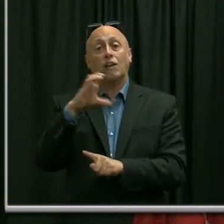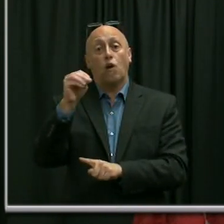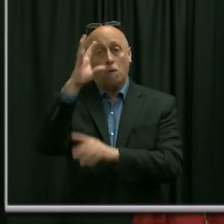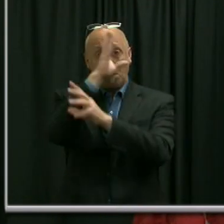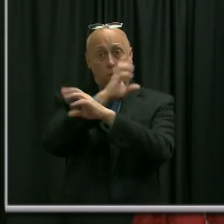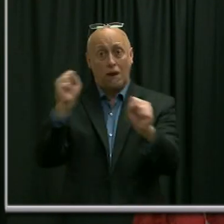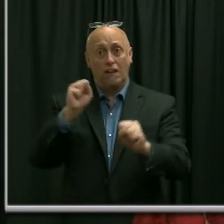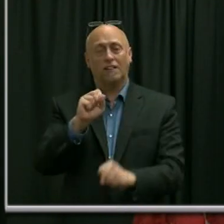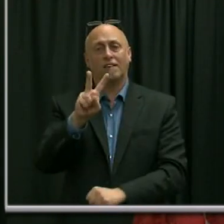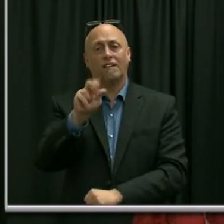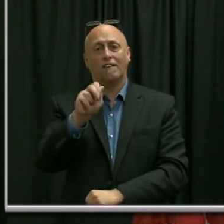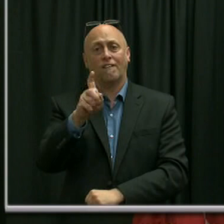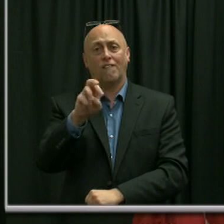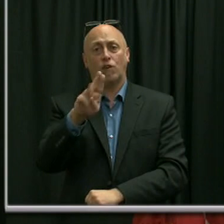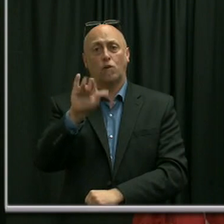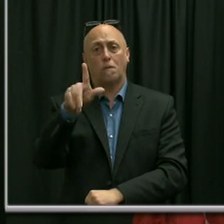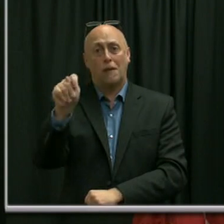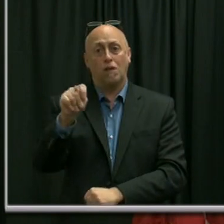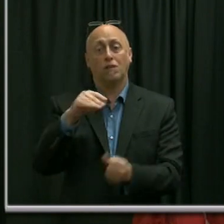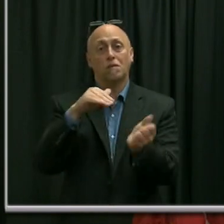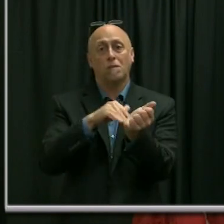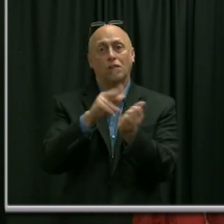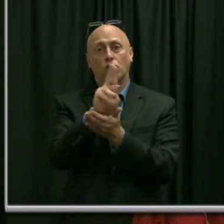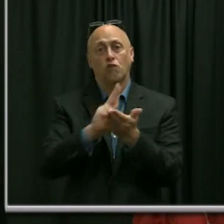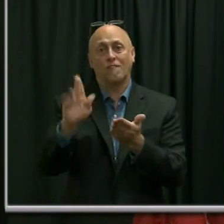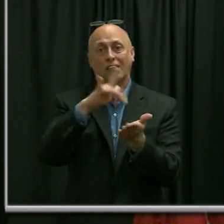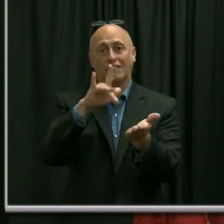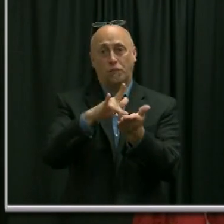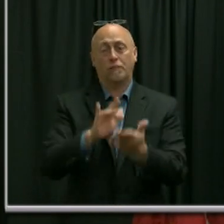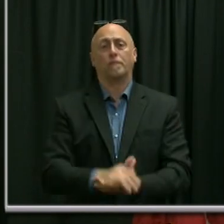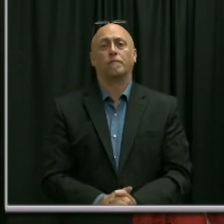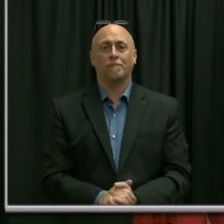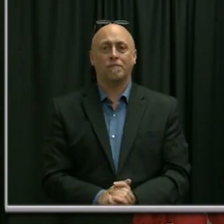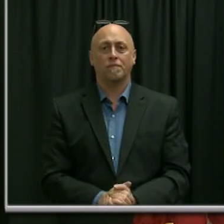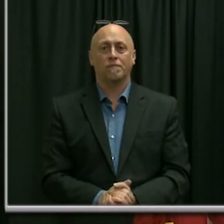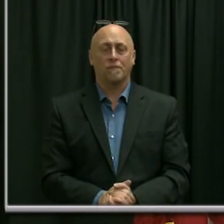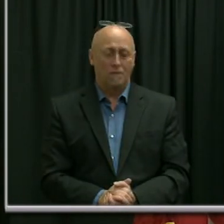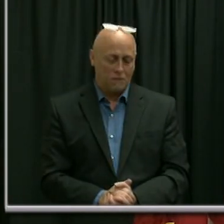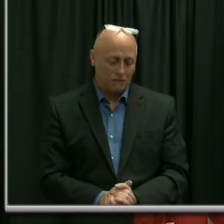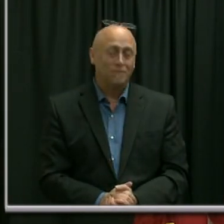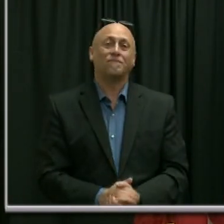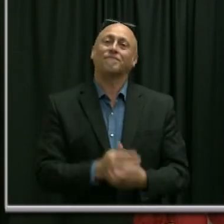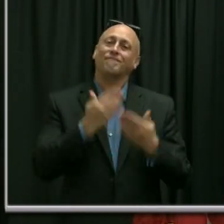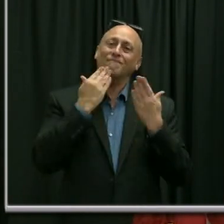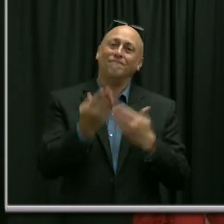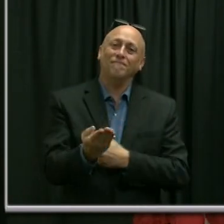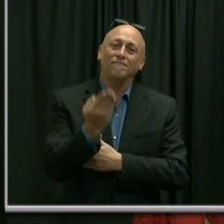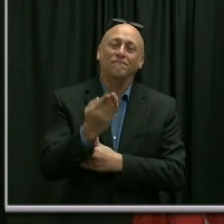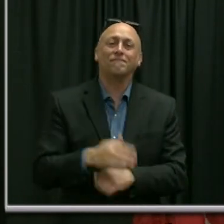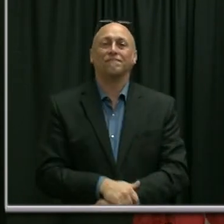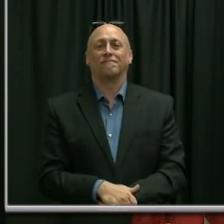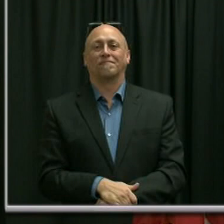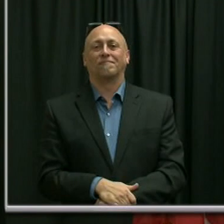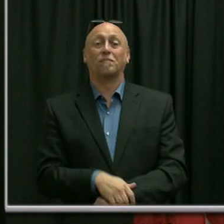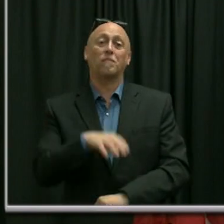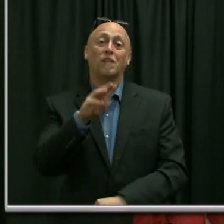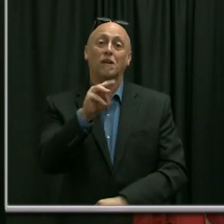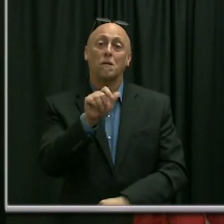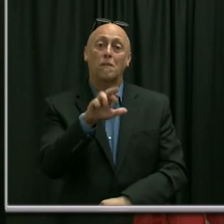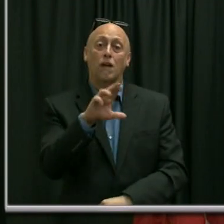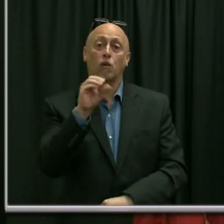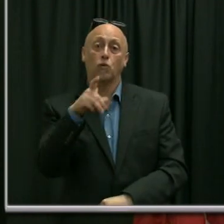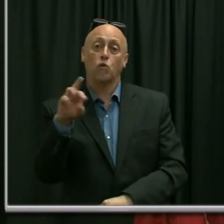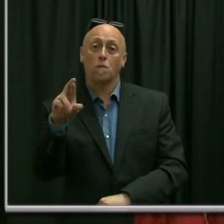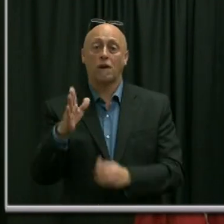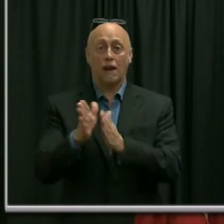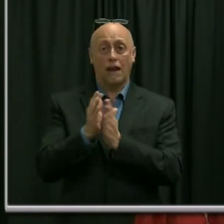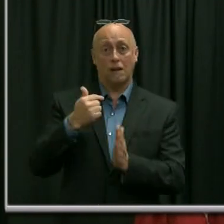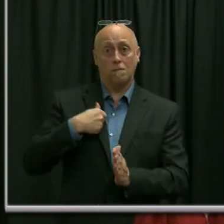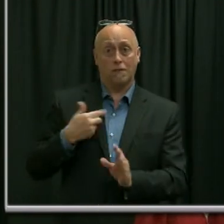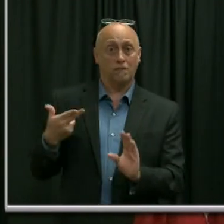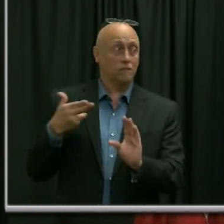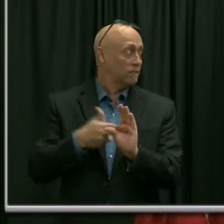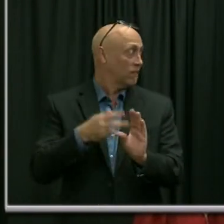CEO OF VANDERBILT UNIVERSITY